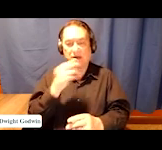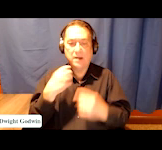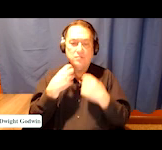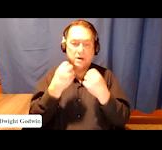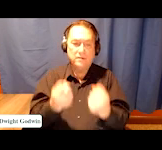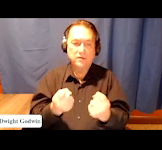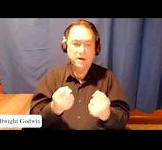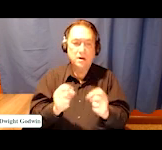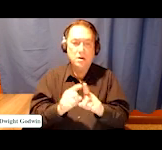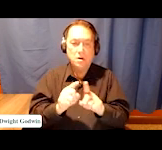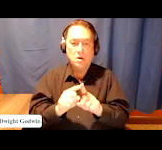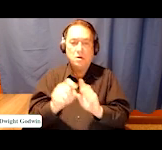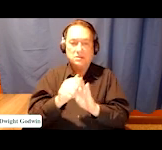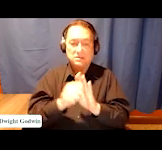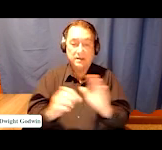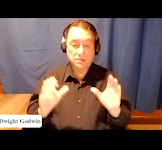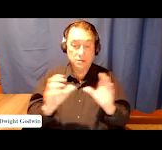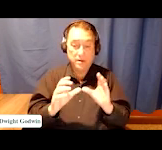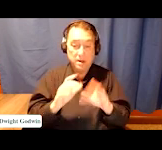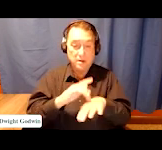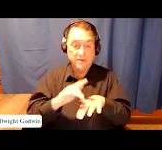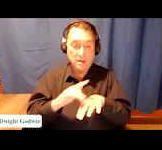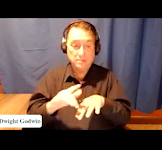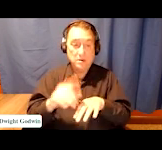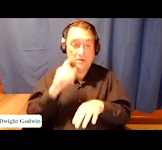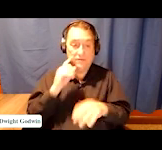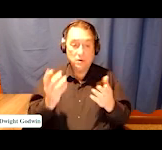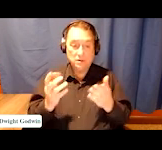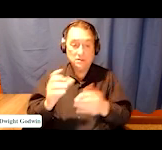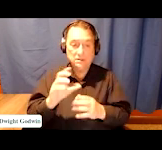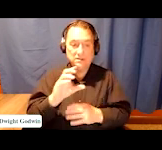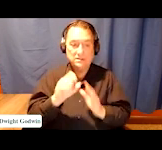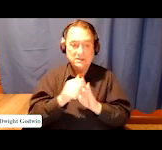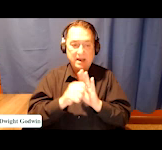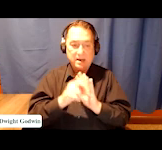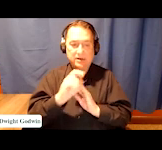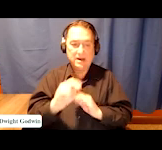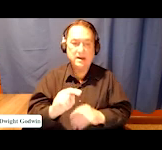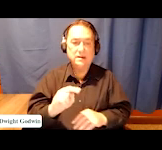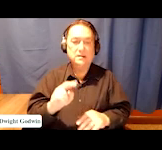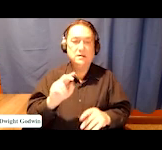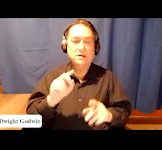There's also state certification that is available in Connecticut through the CCB Board,